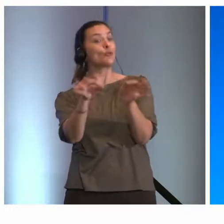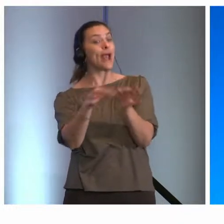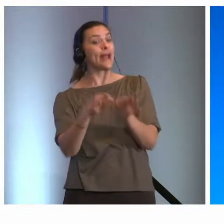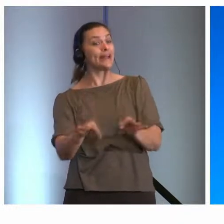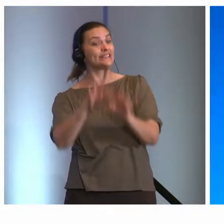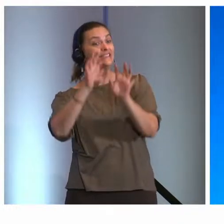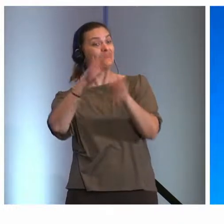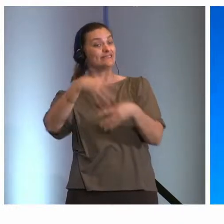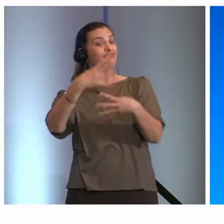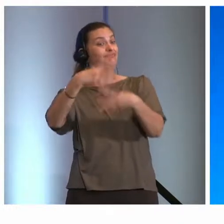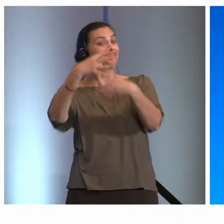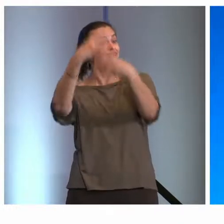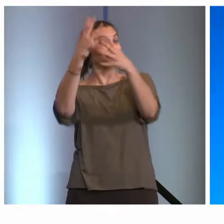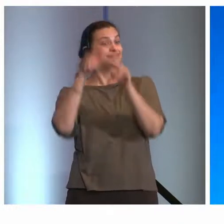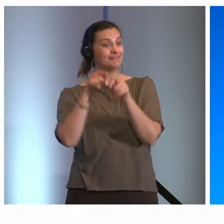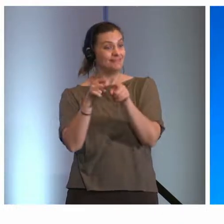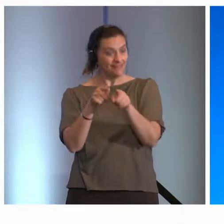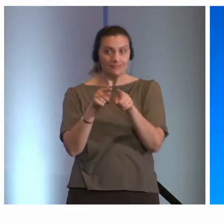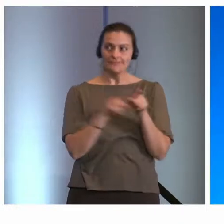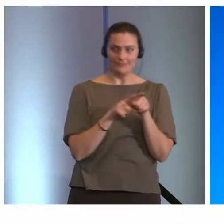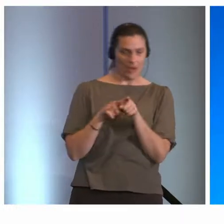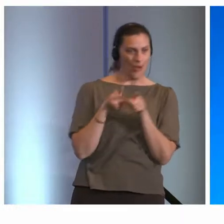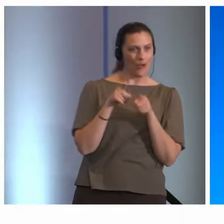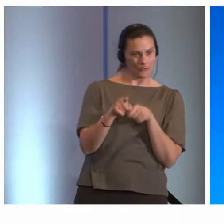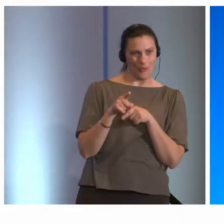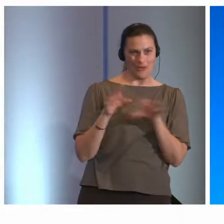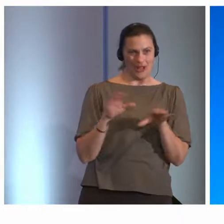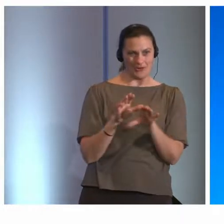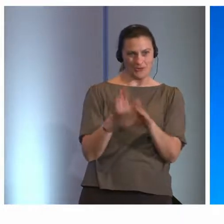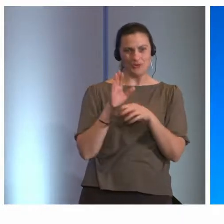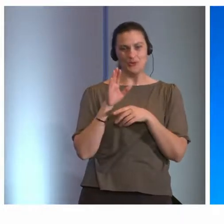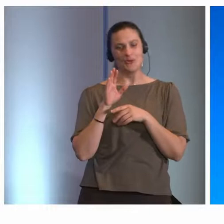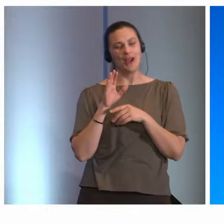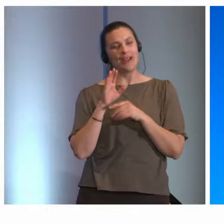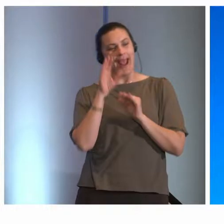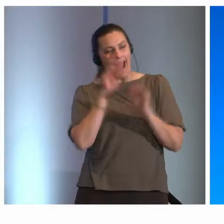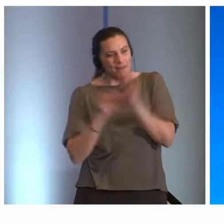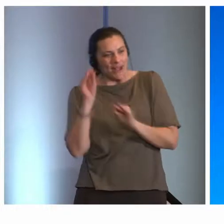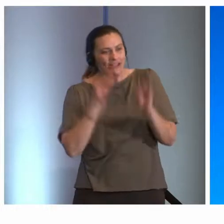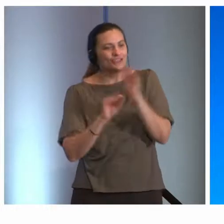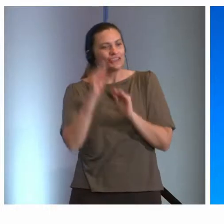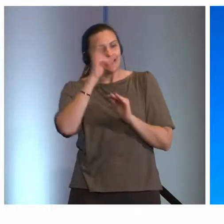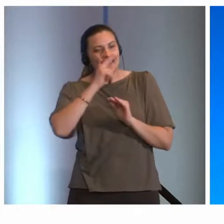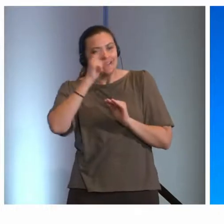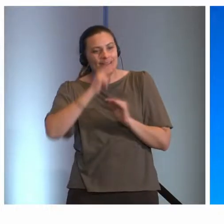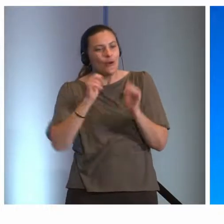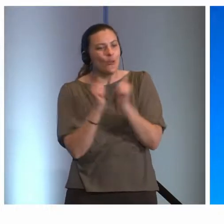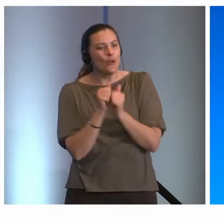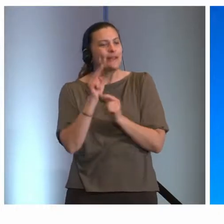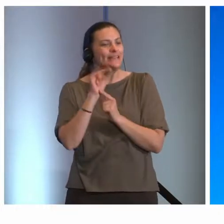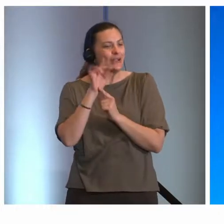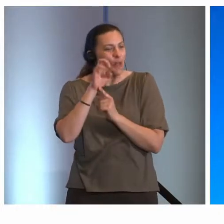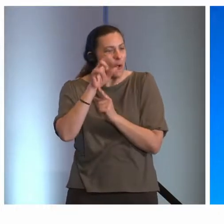editors, to the talent in front of the P.A. 's, the end credits that are done by exceptional minds who also do animation